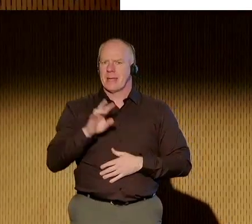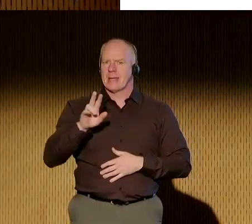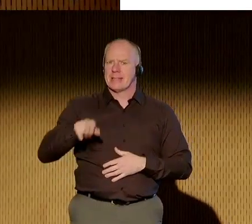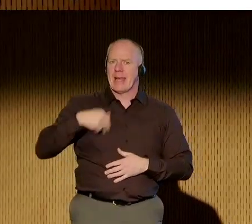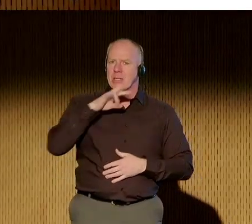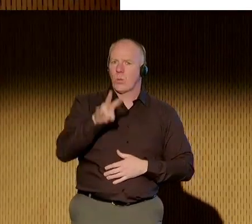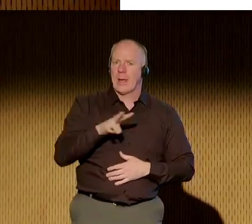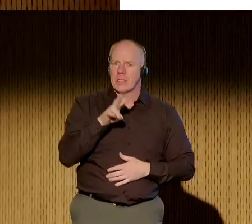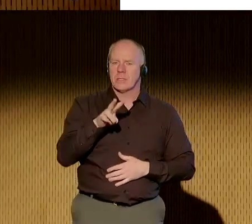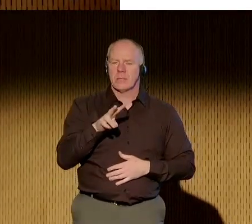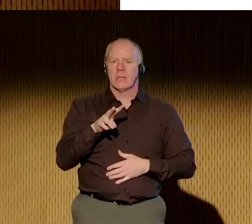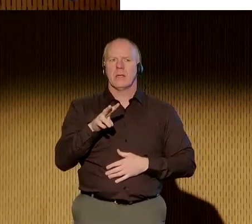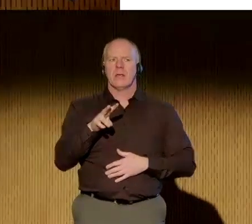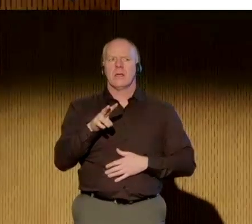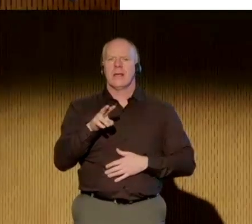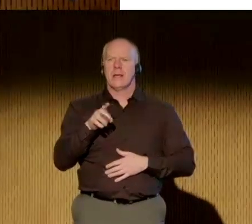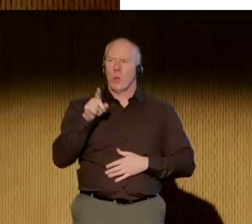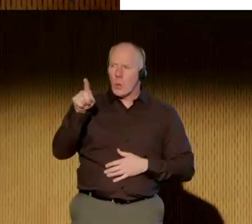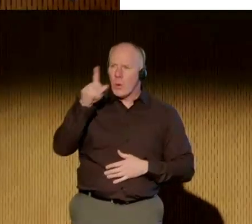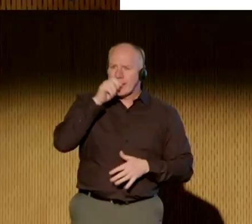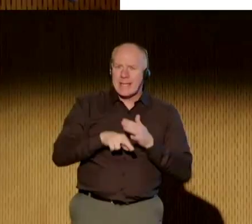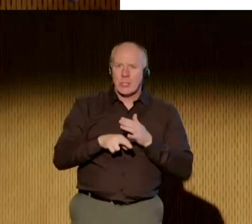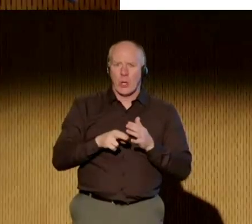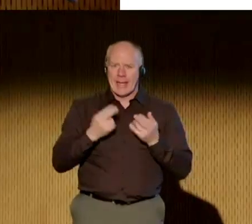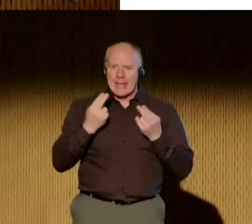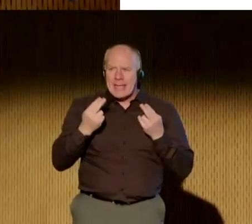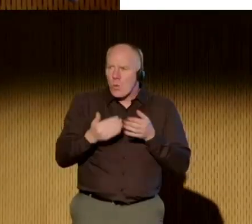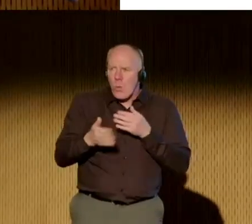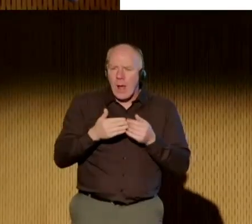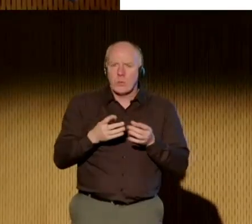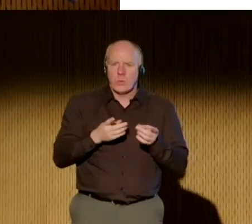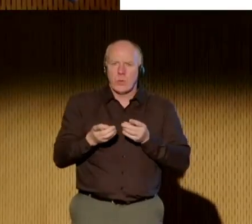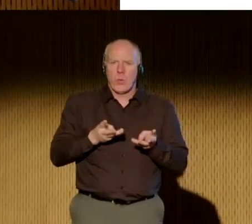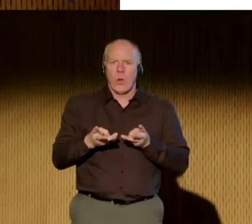"what do you really need as a teacher to perform?" And this is where the name rider came from.